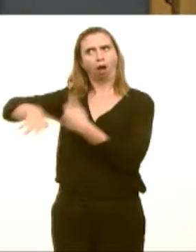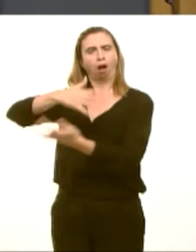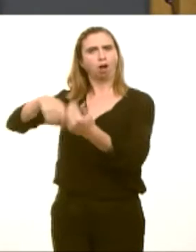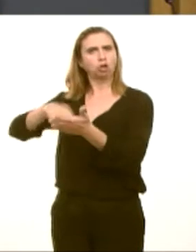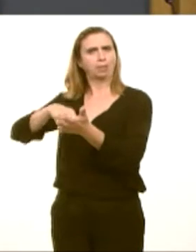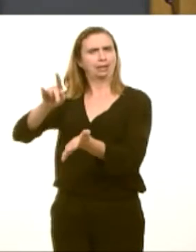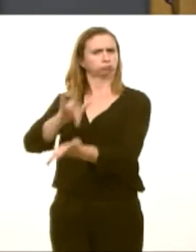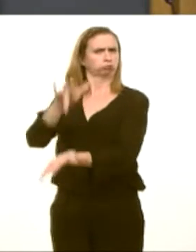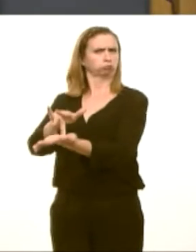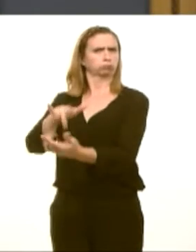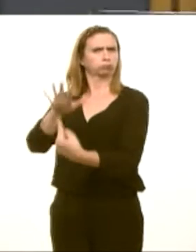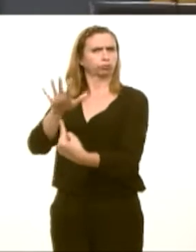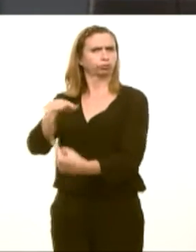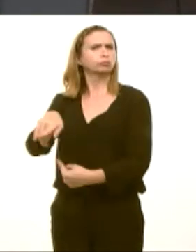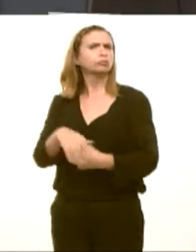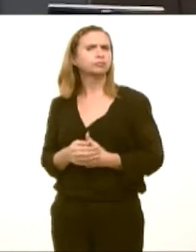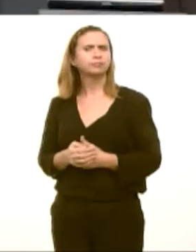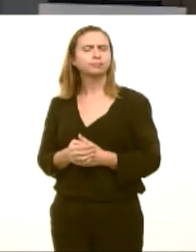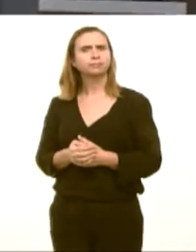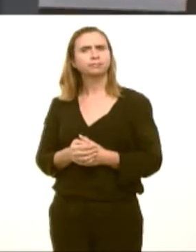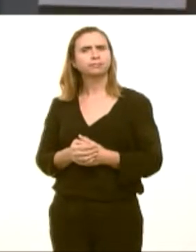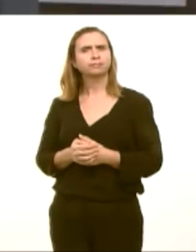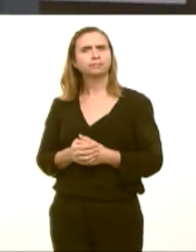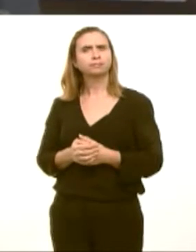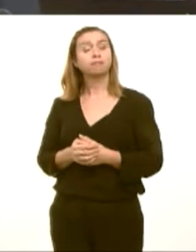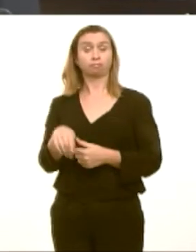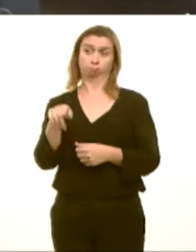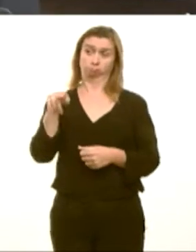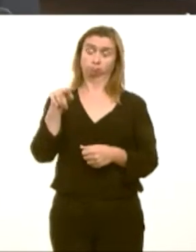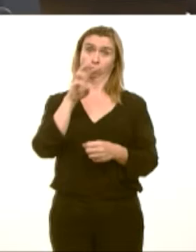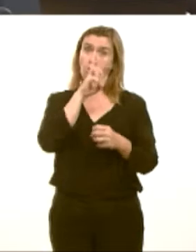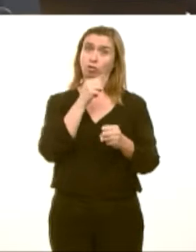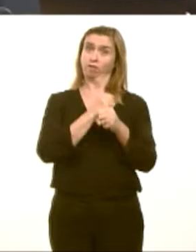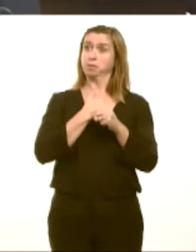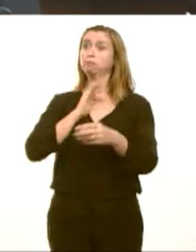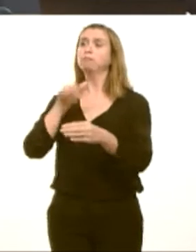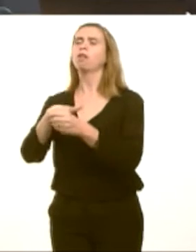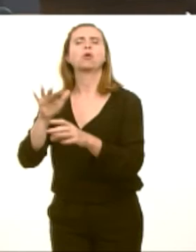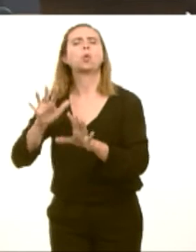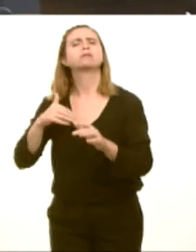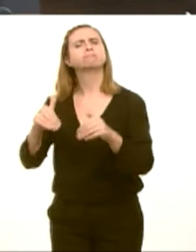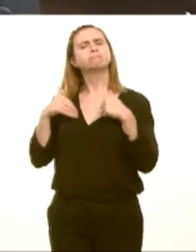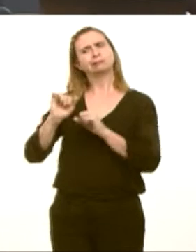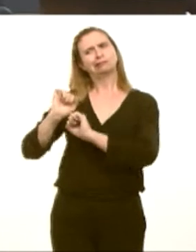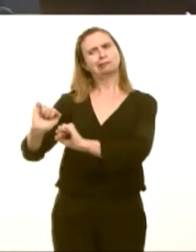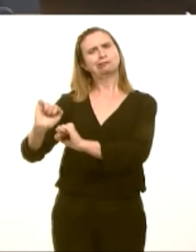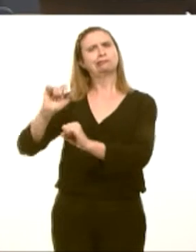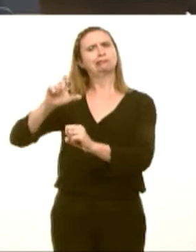Carwyn Jones: Well, of course, this is not a project that the Welsh Government is involved inóitís been driven forward by the city of Cardiff.